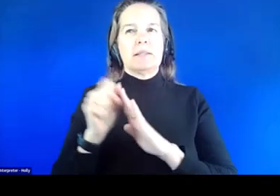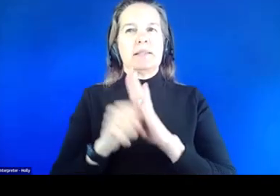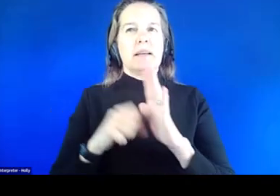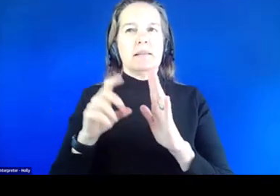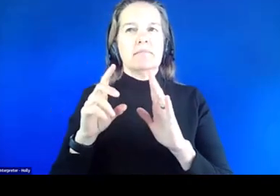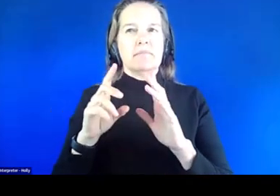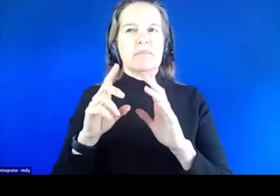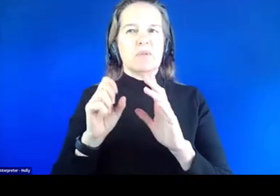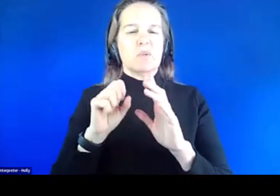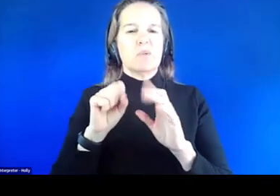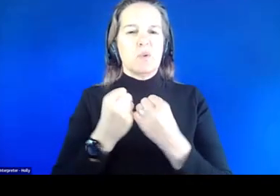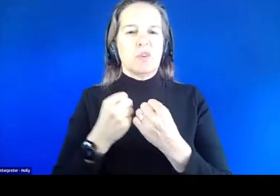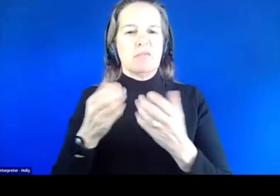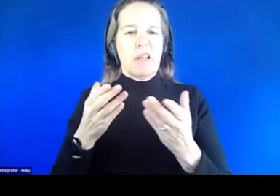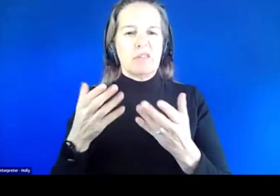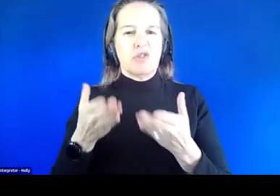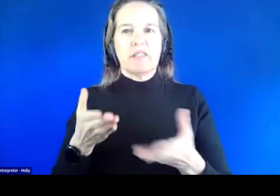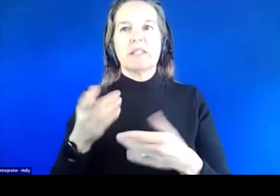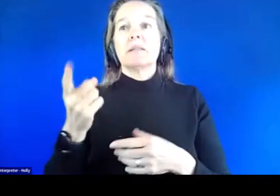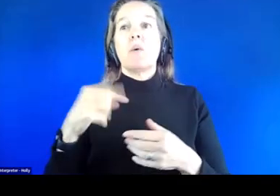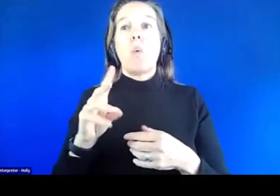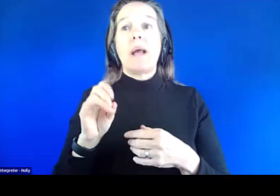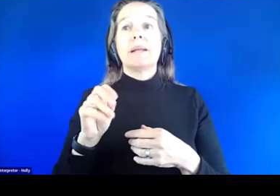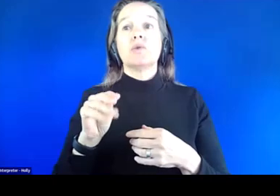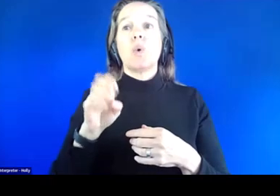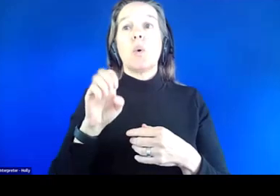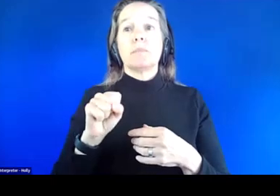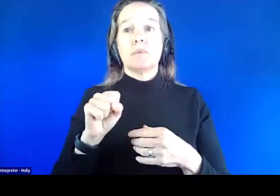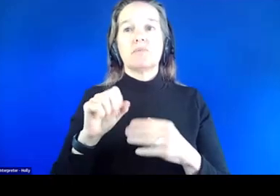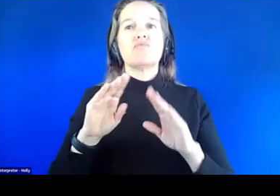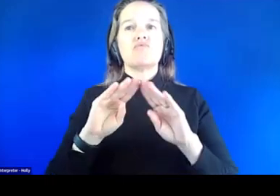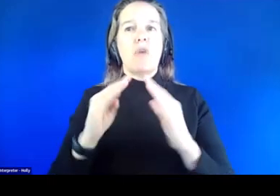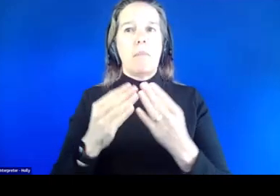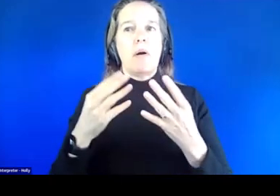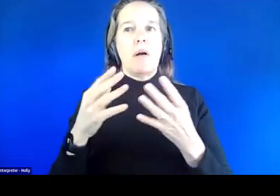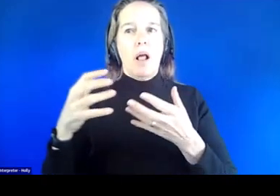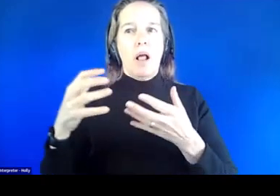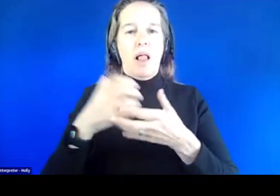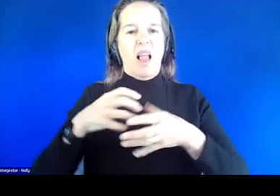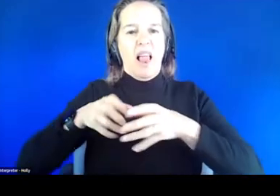Tribal Collective Team Lead, Minnesota Department of Human Services.